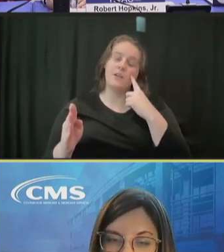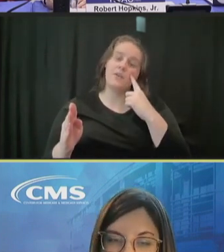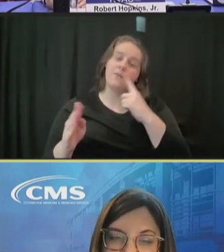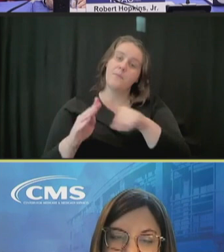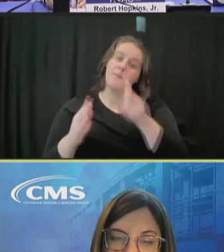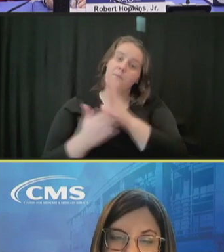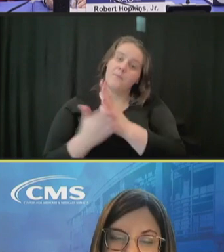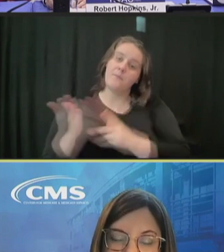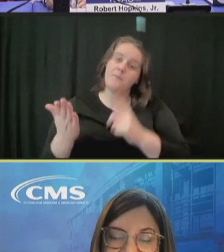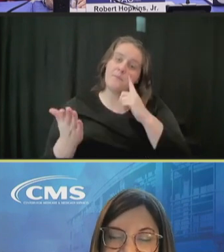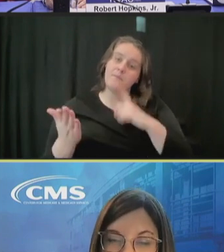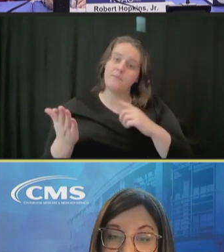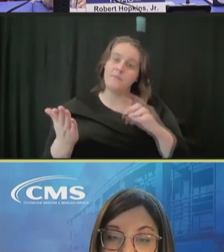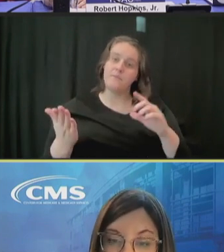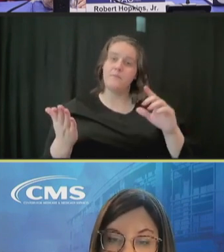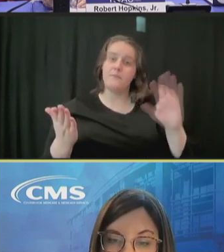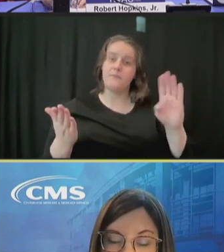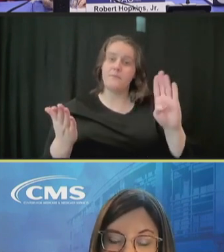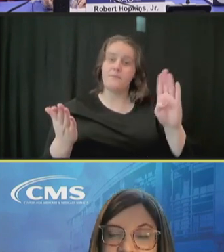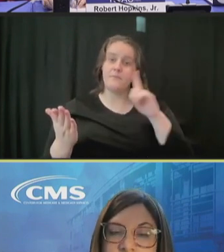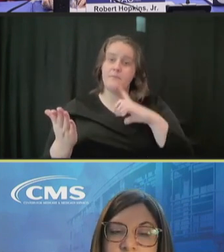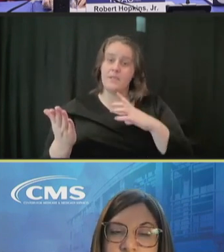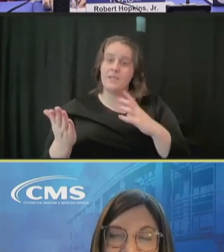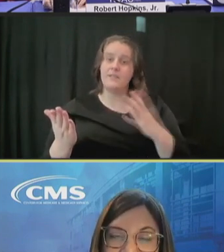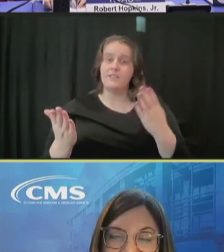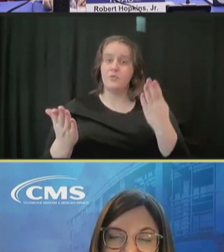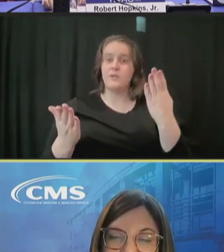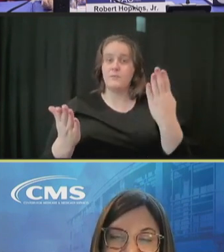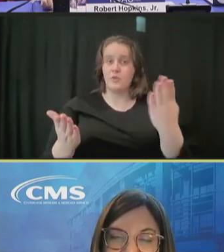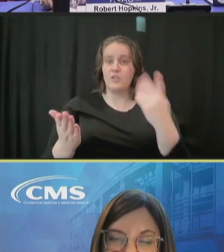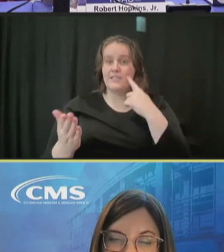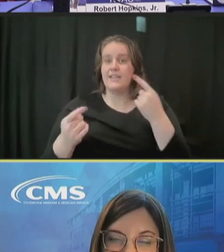vaccines in their administration at the time of service. We propose that payments for these claims